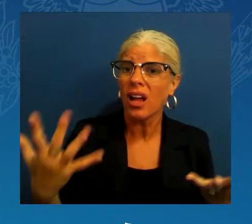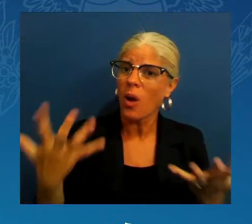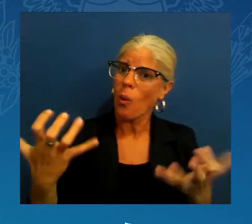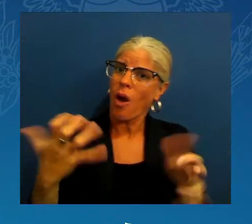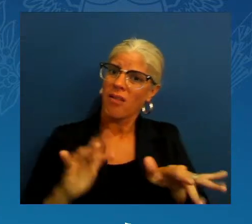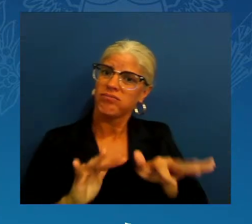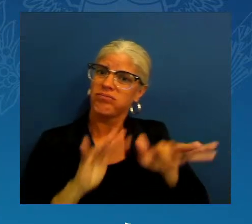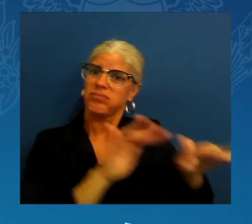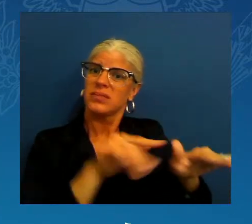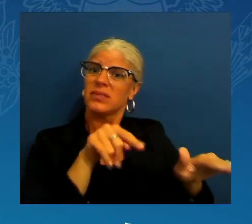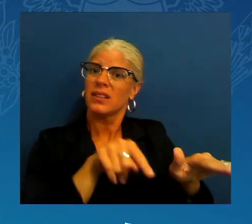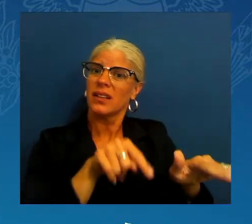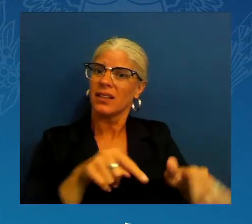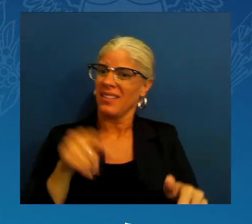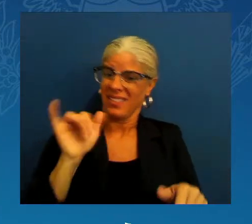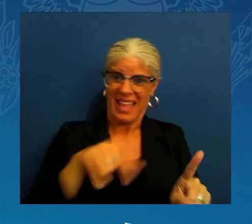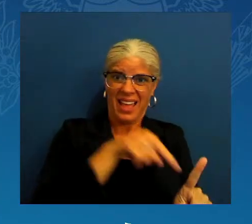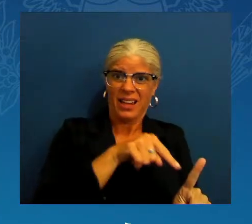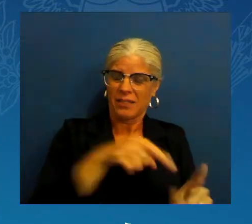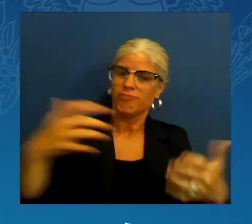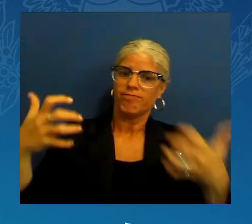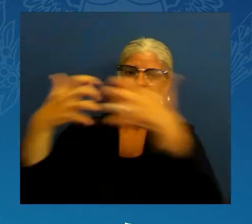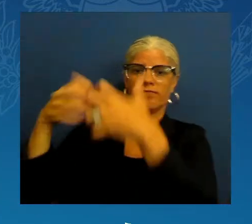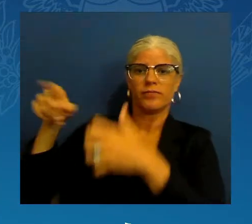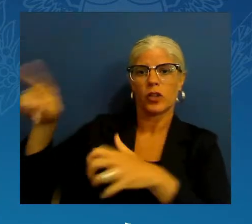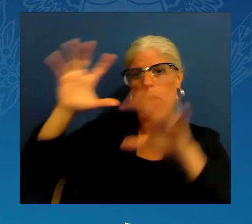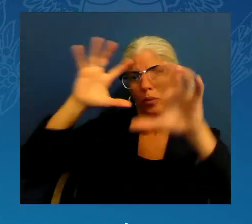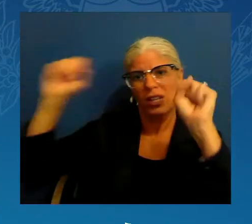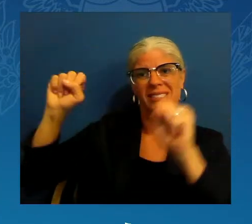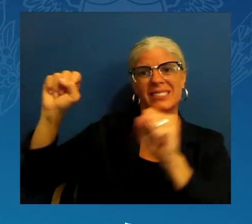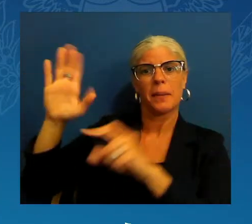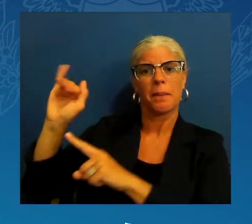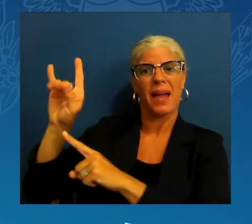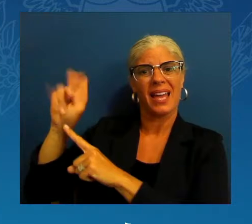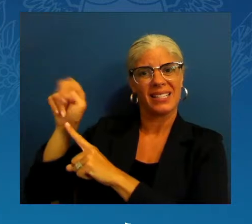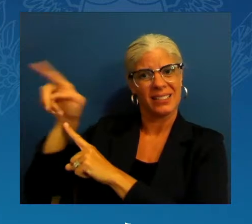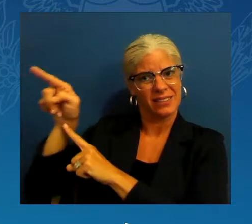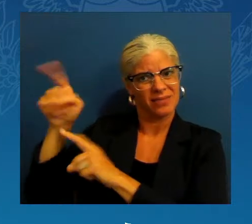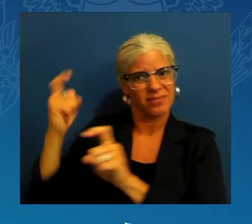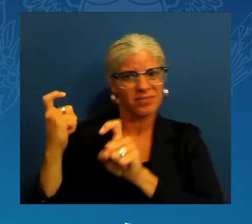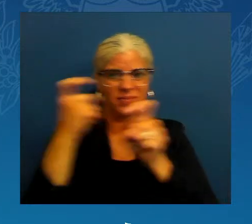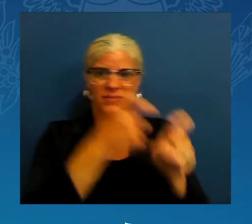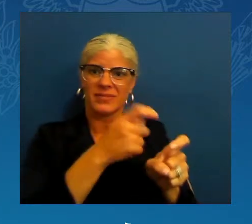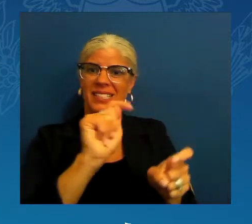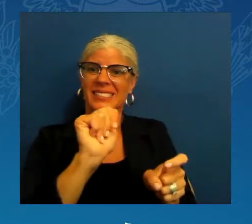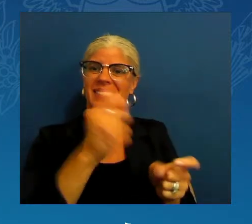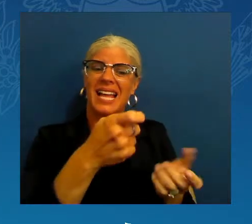to billionaires and big corporations. He tried to cut Social Security and Medicare every single year.